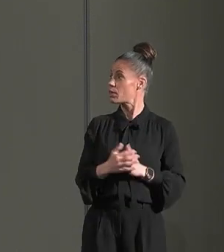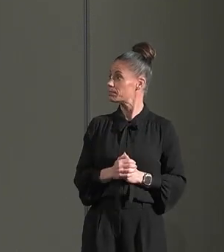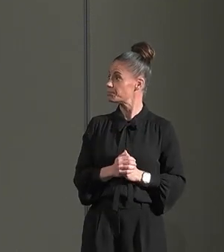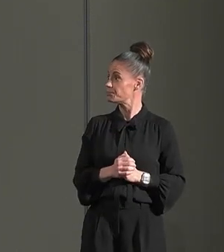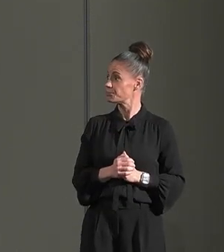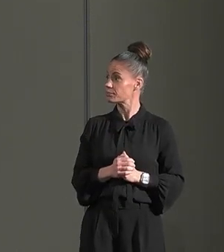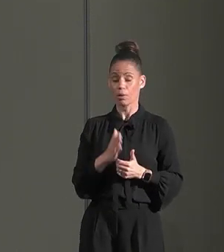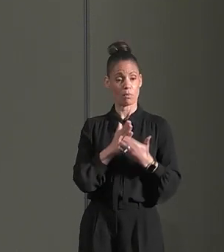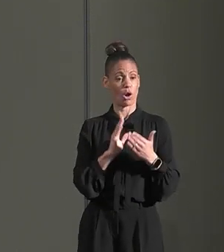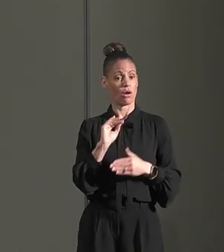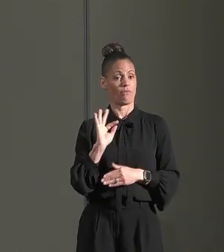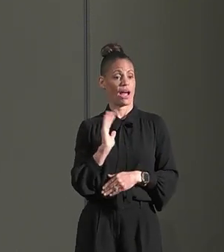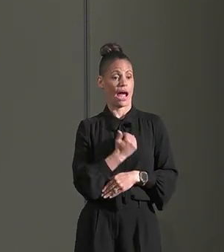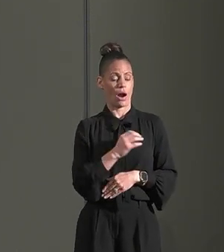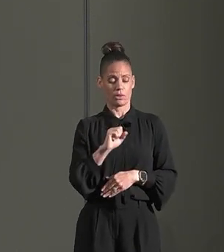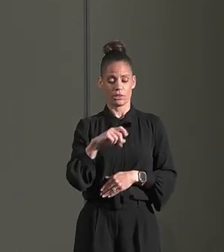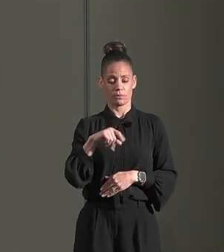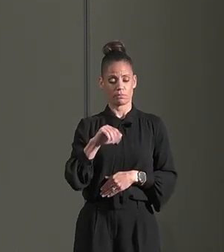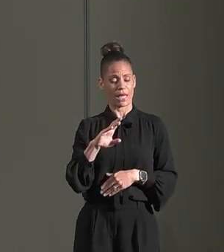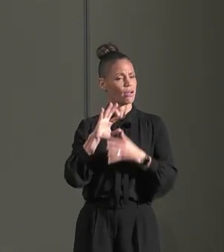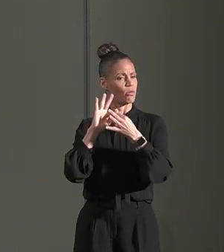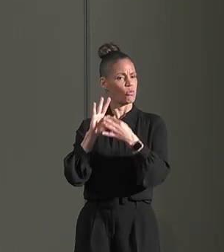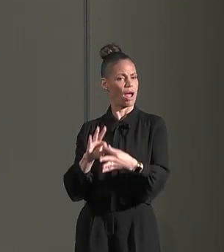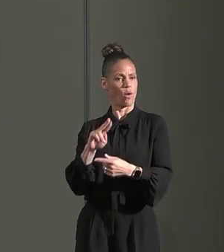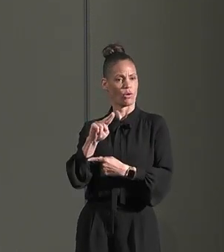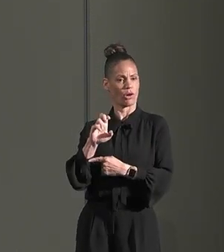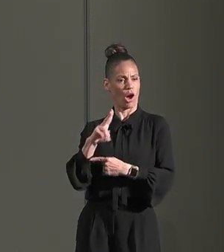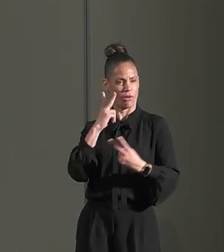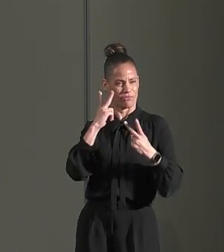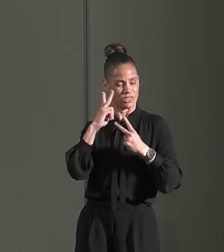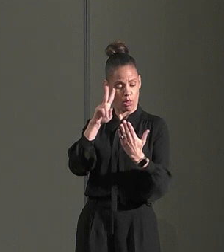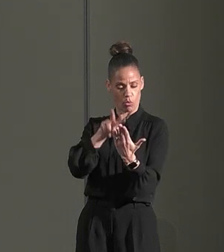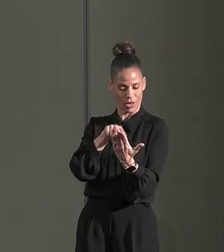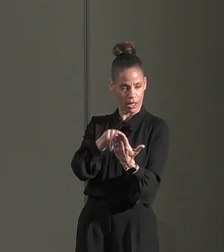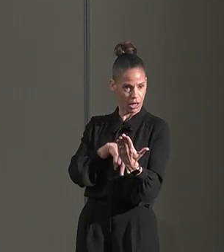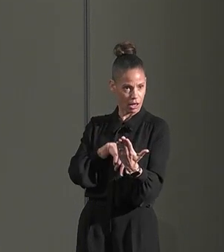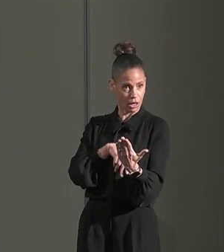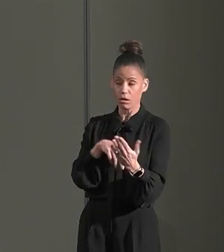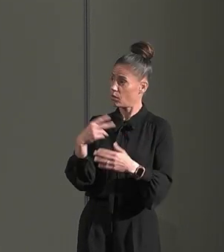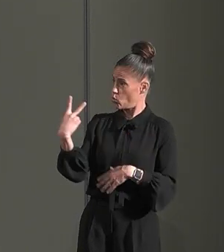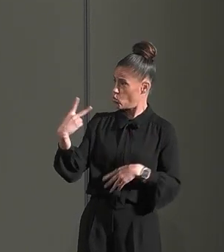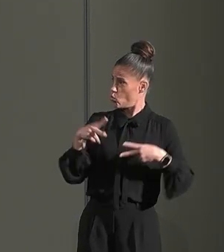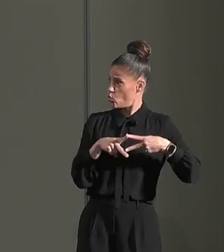spec around non-visual reading. You could see there are two examples descriptive explanation